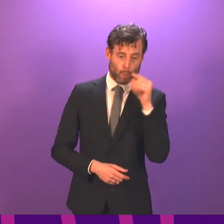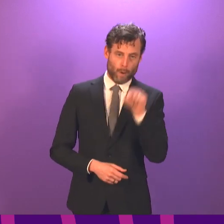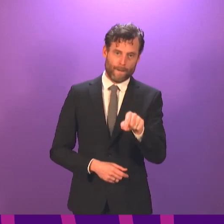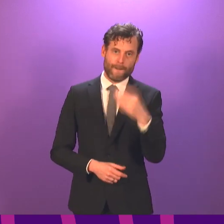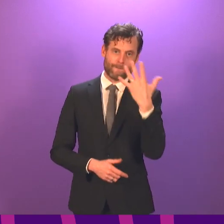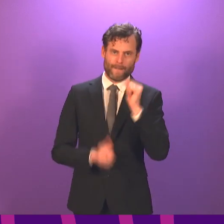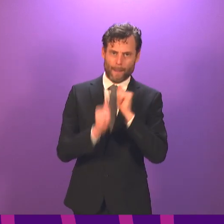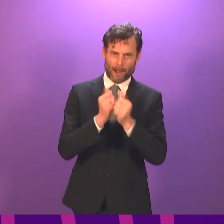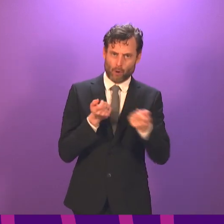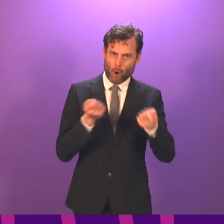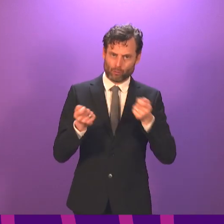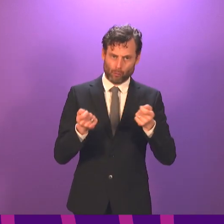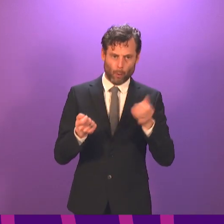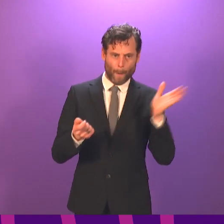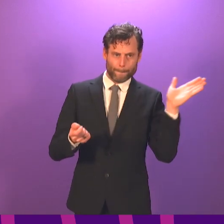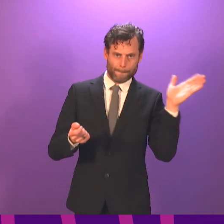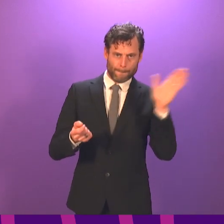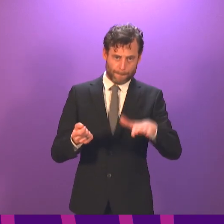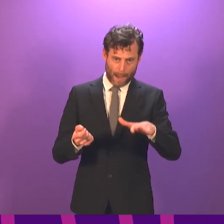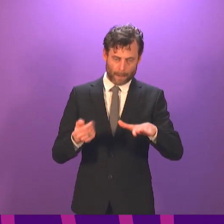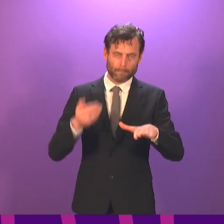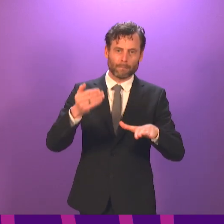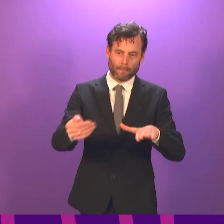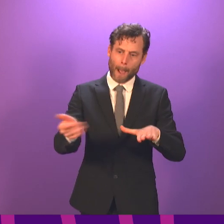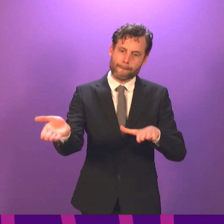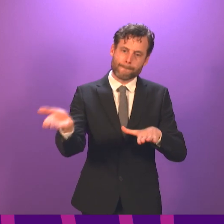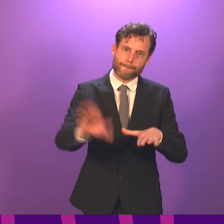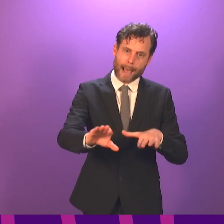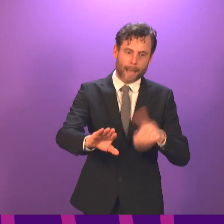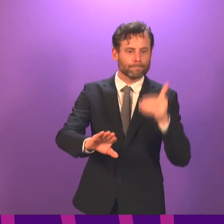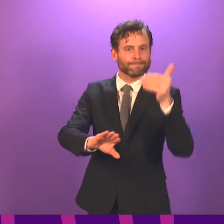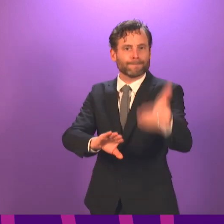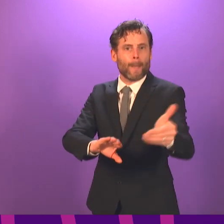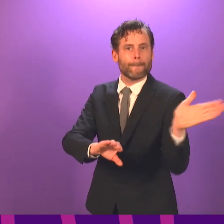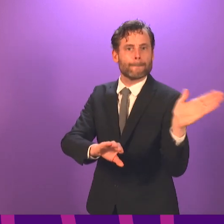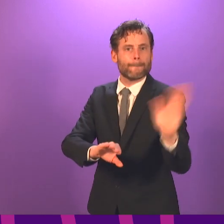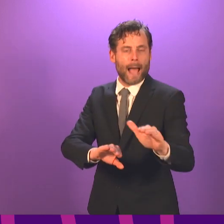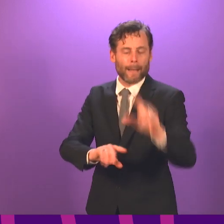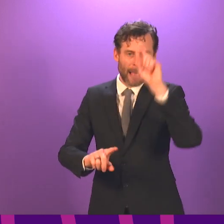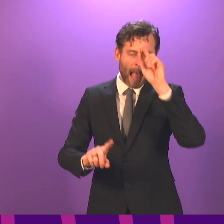with a clear expectation that all secondary school pupils will be back in school full